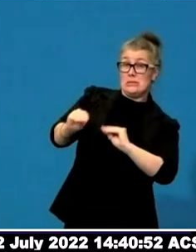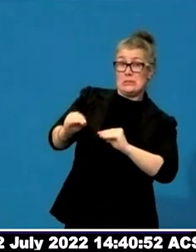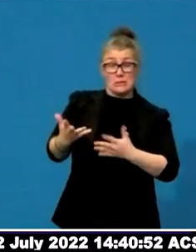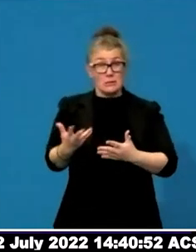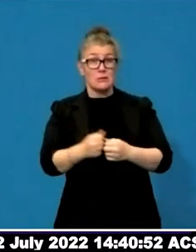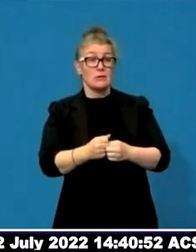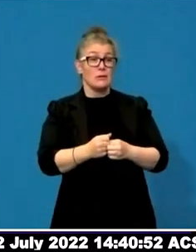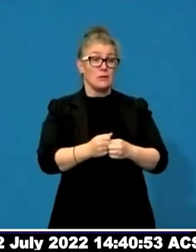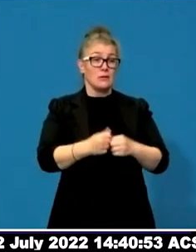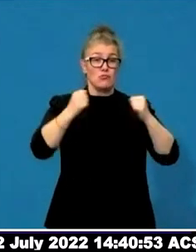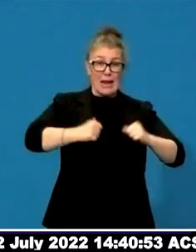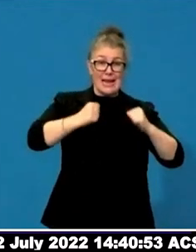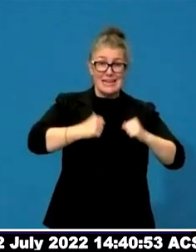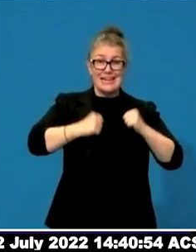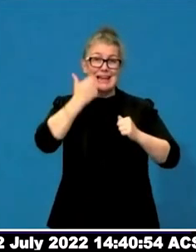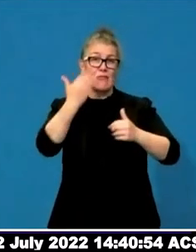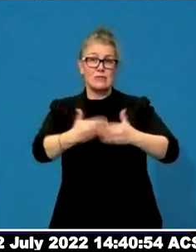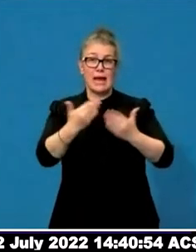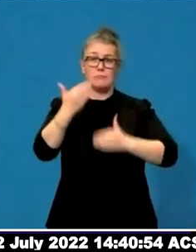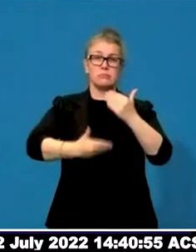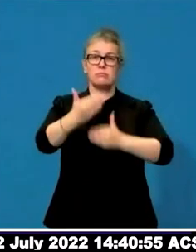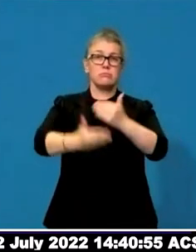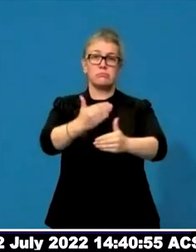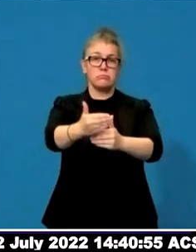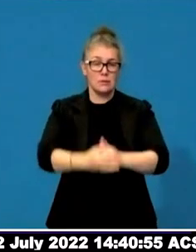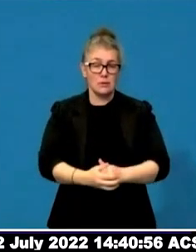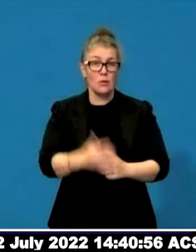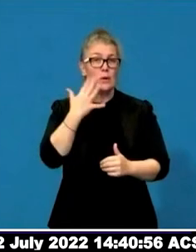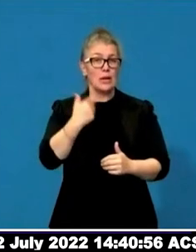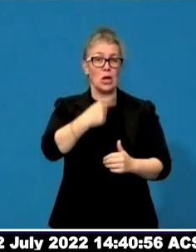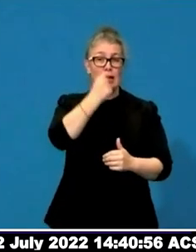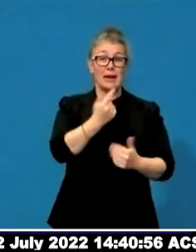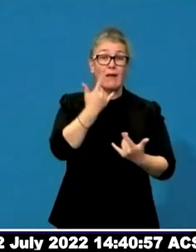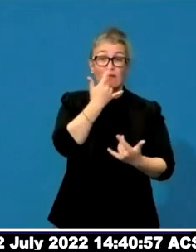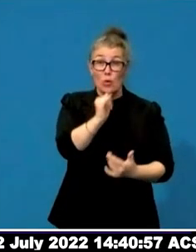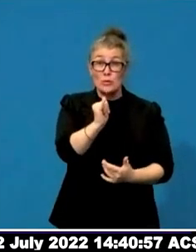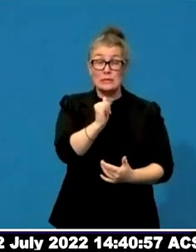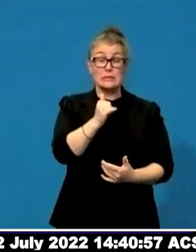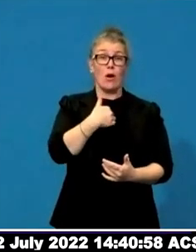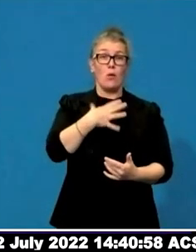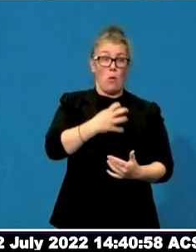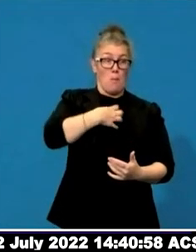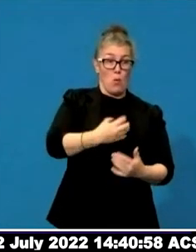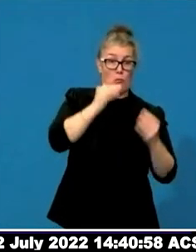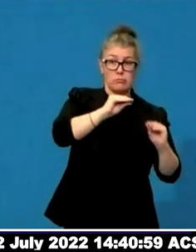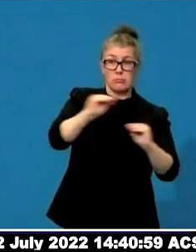Training is happening as much as I can. Unfortunately, I wish I could deliver a lot more, but there's only one of me.